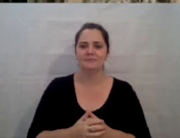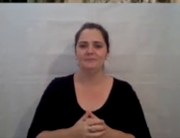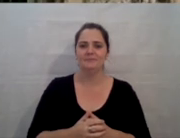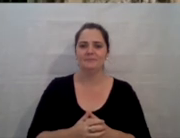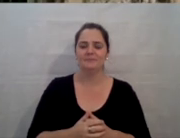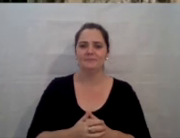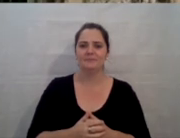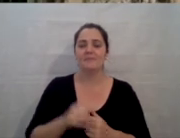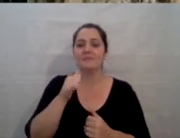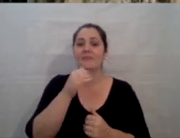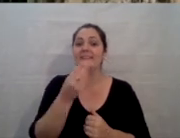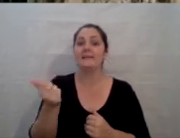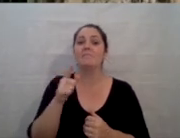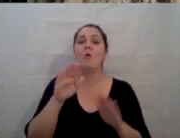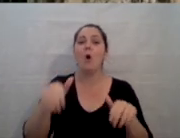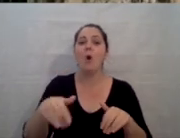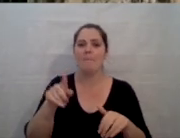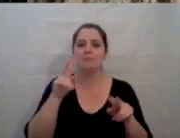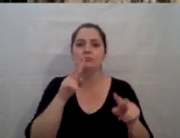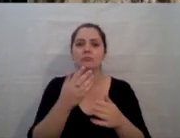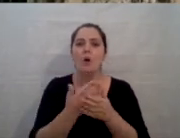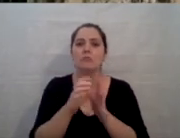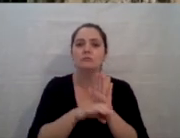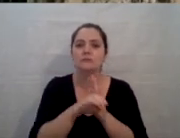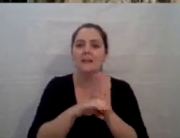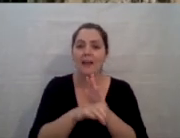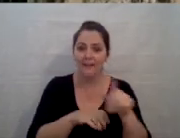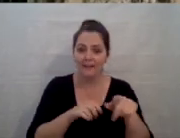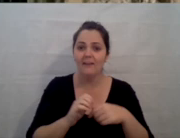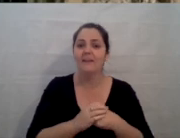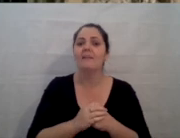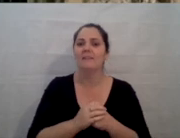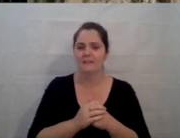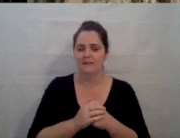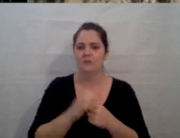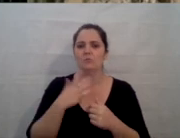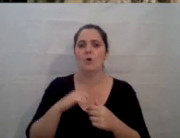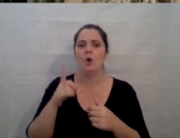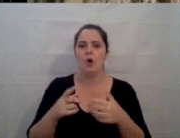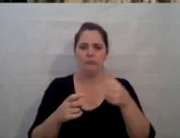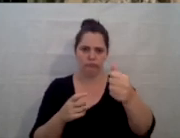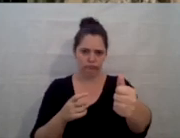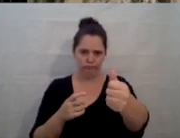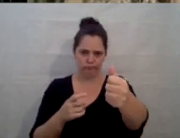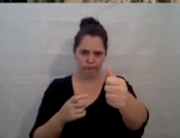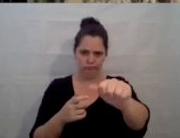sighting on your computer screen here – keep your arm at arm's length, sight it out there, make those measurements and you can